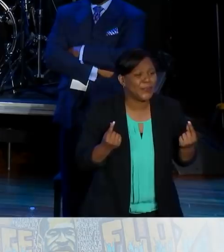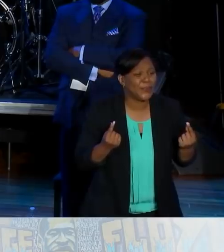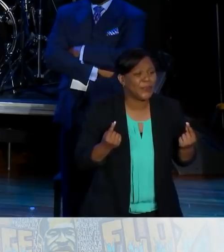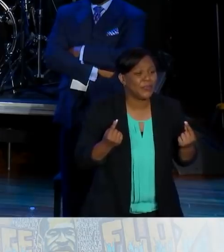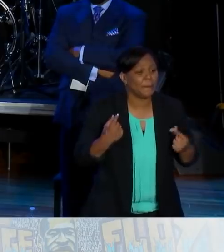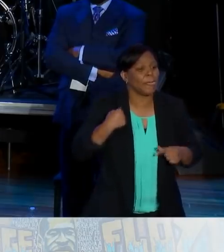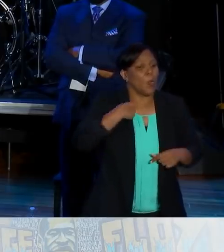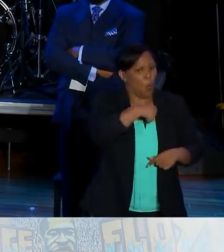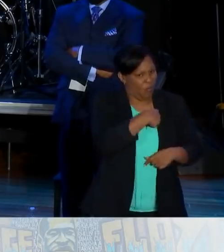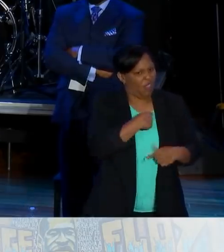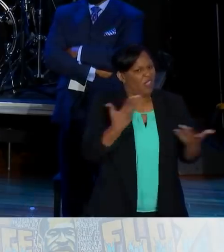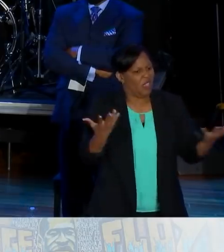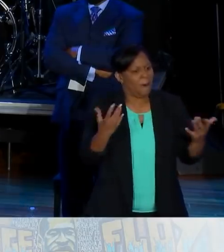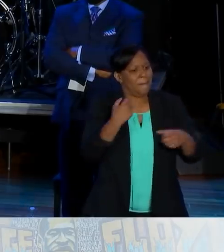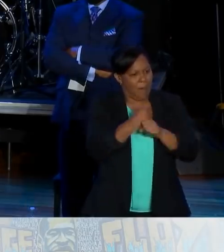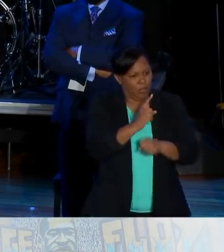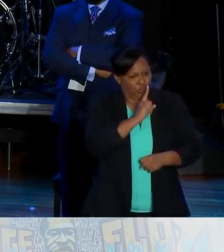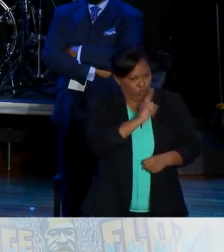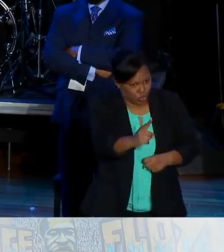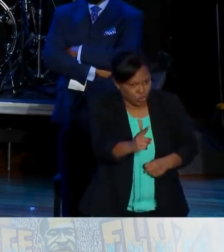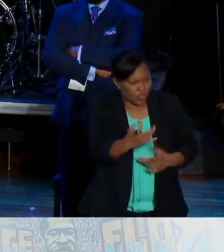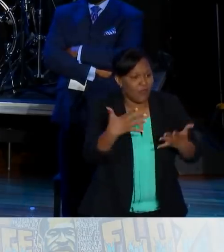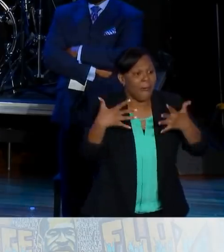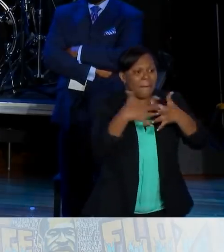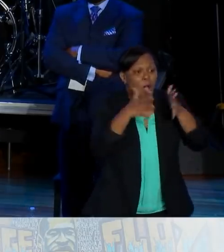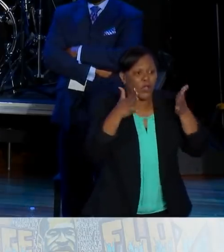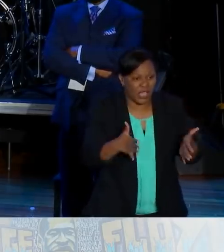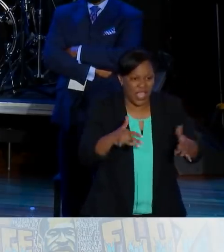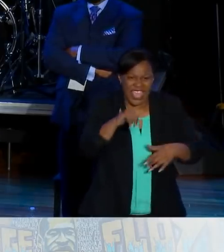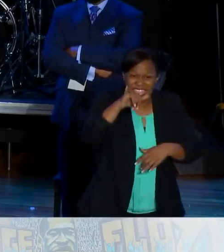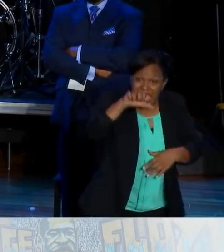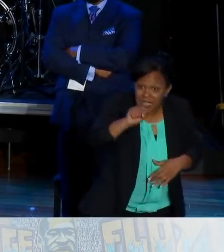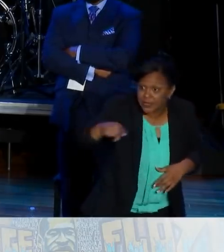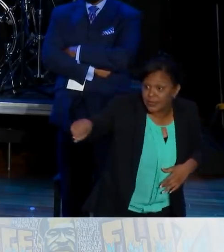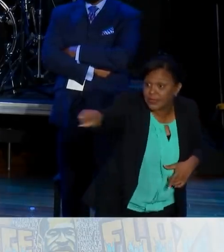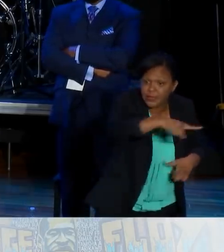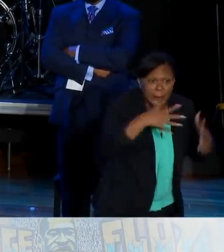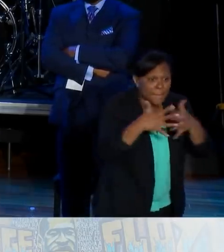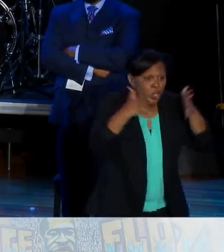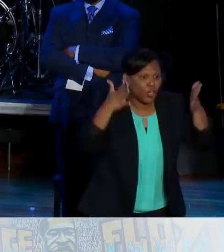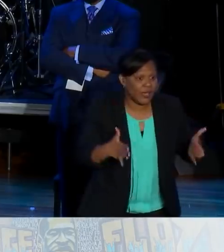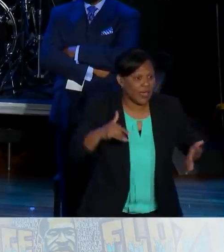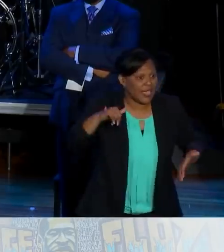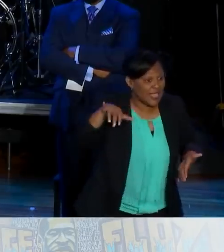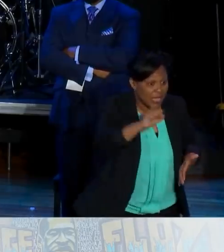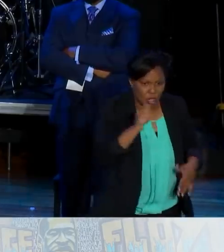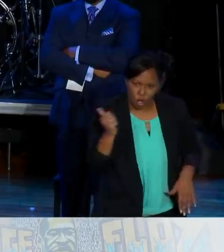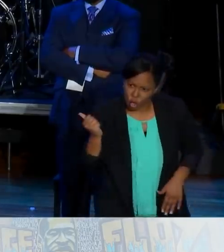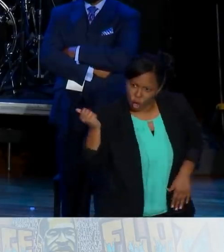MARVEL, BUT MOST IMPORTANTLY BOTHERS AND SISTERS, WHAT WE'RE